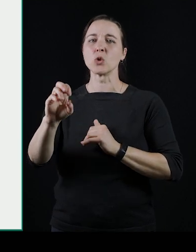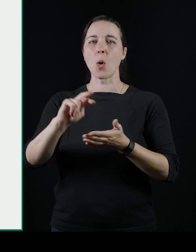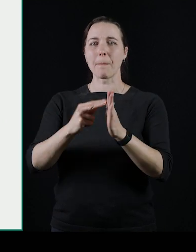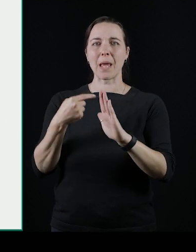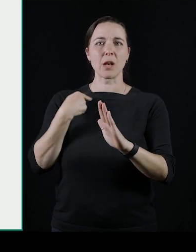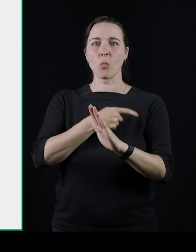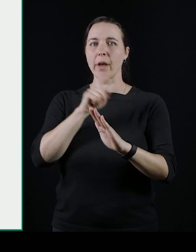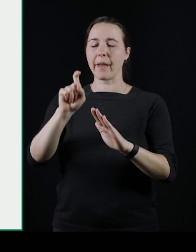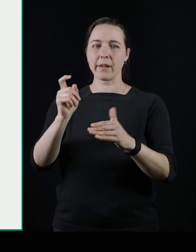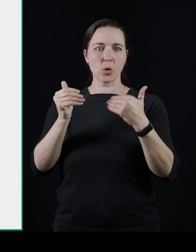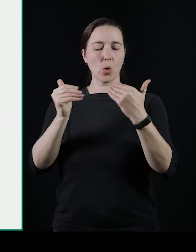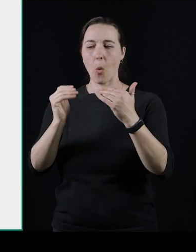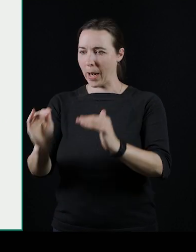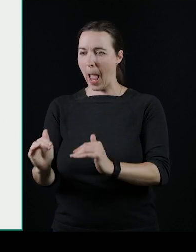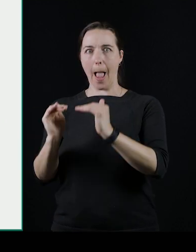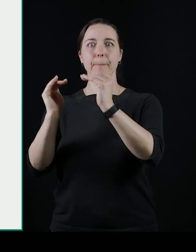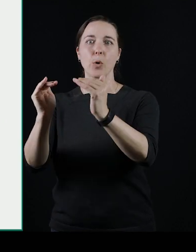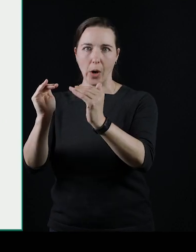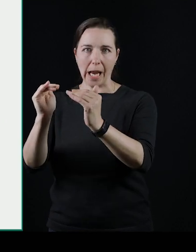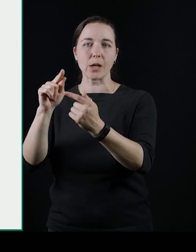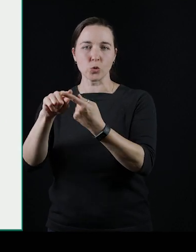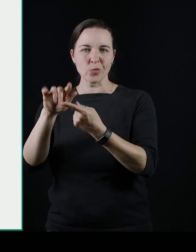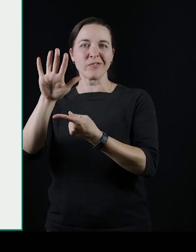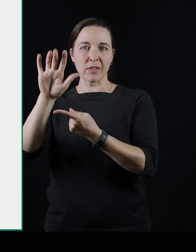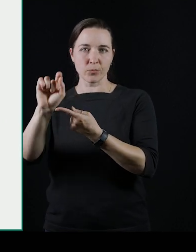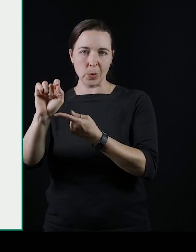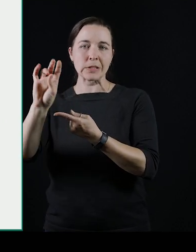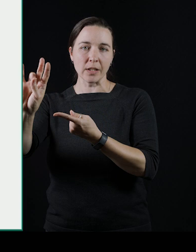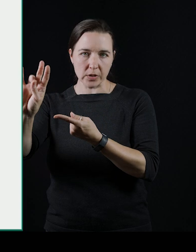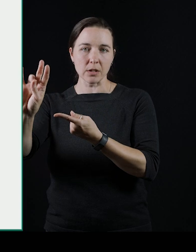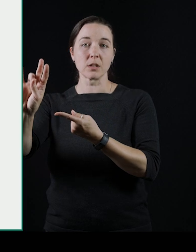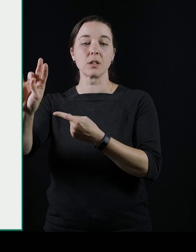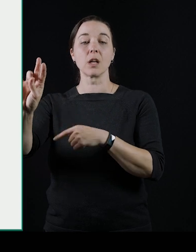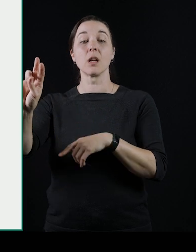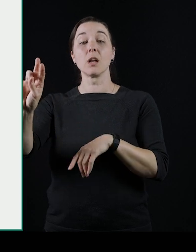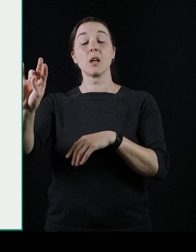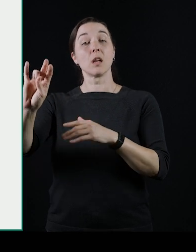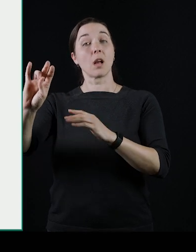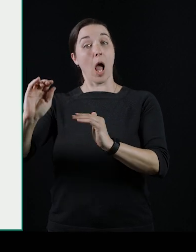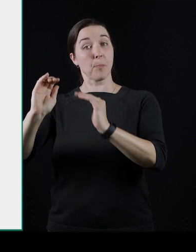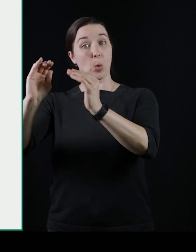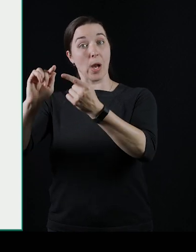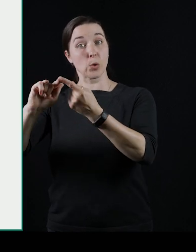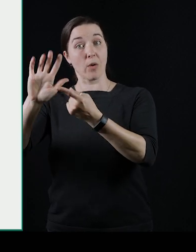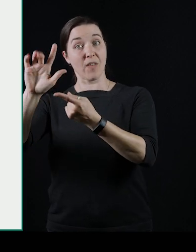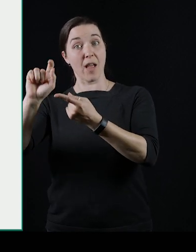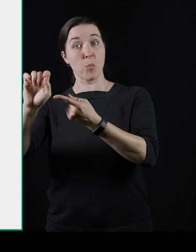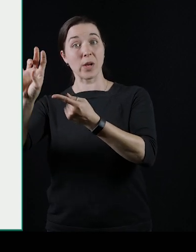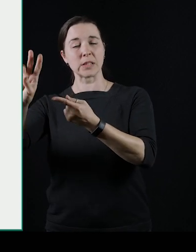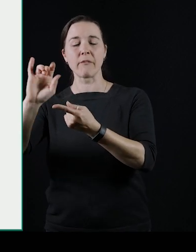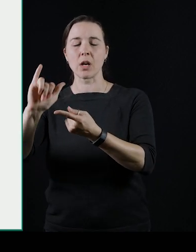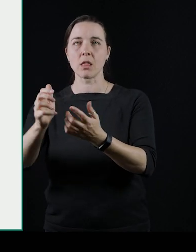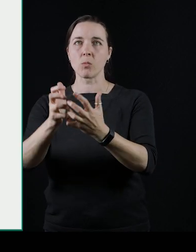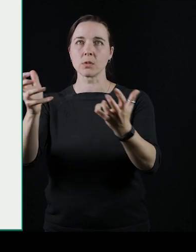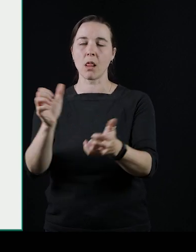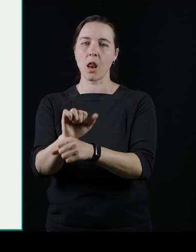And we had to upgrade to MySQL 5.7. Upgrading to 5.7 was a significant undertaking as well.